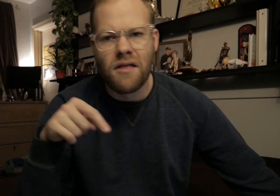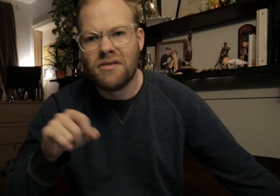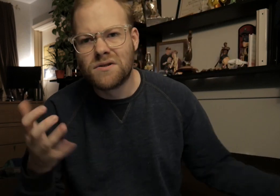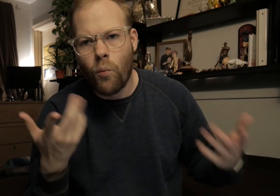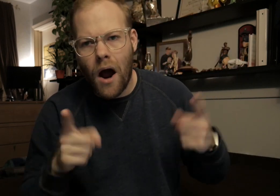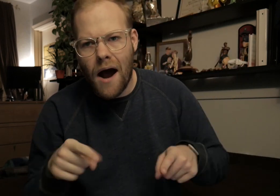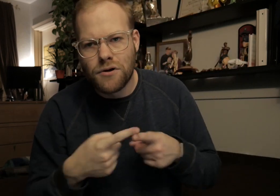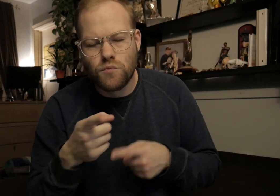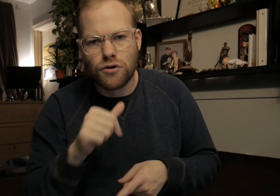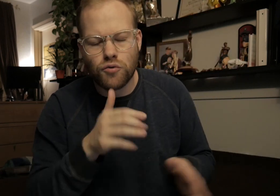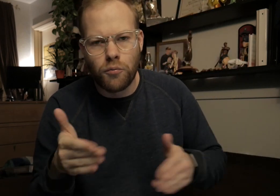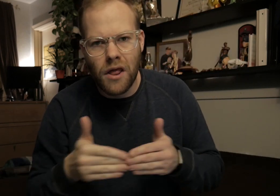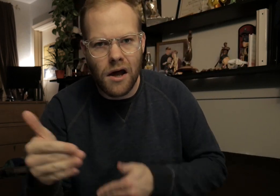This is what happens when you don't plan ahead.